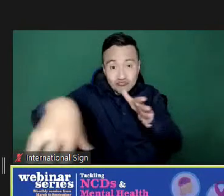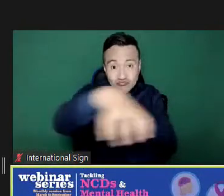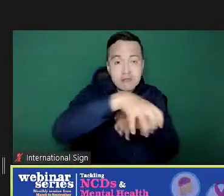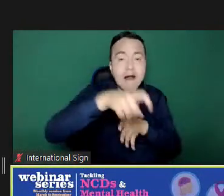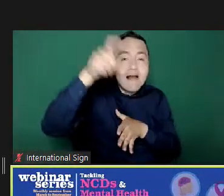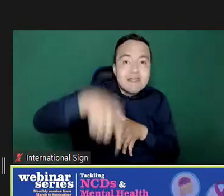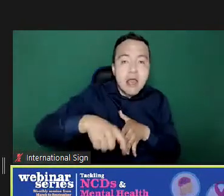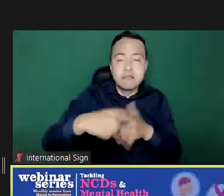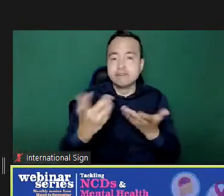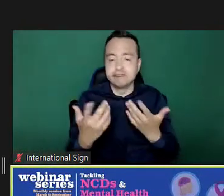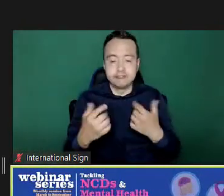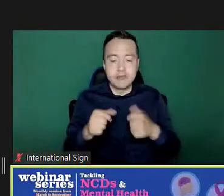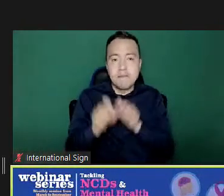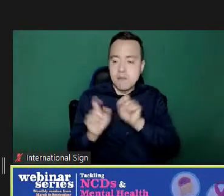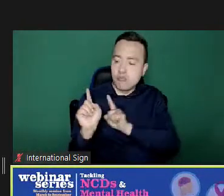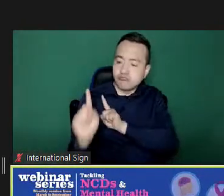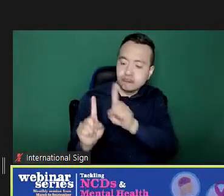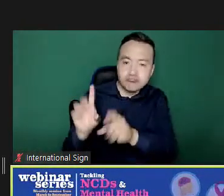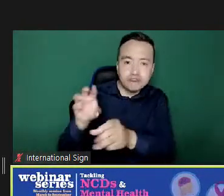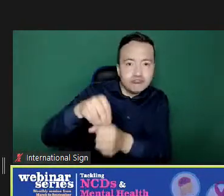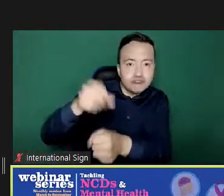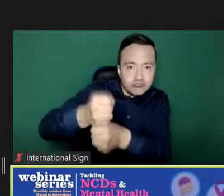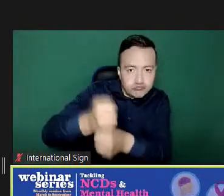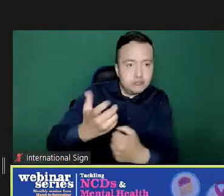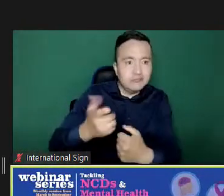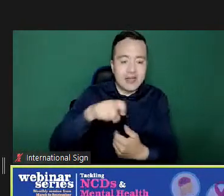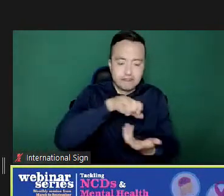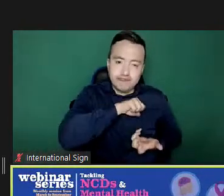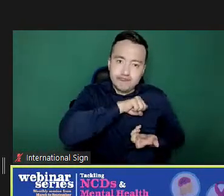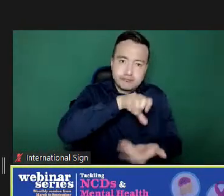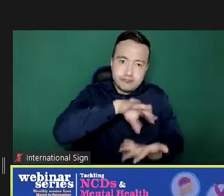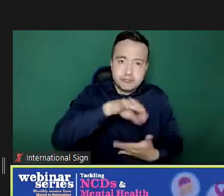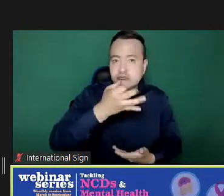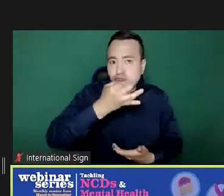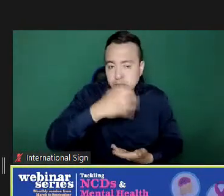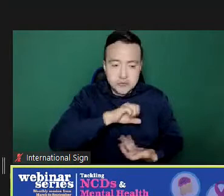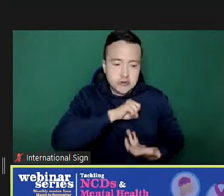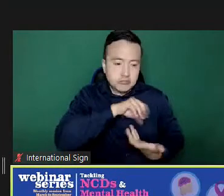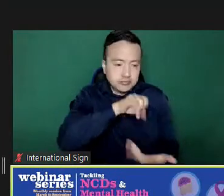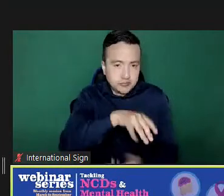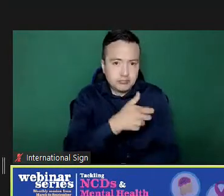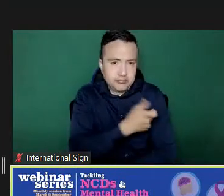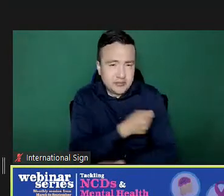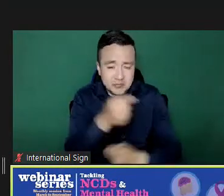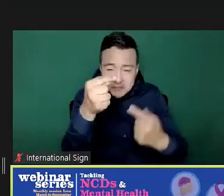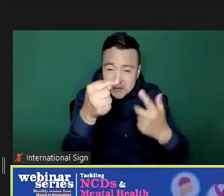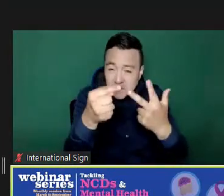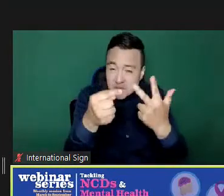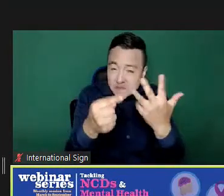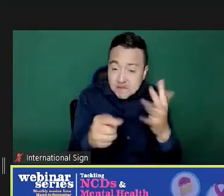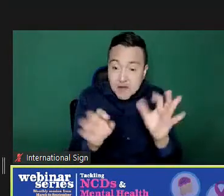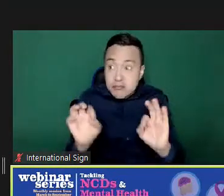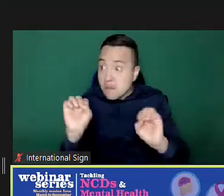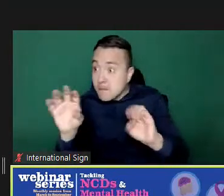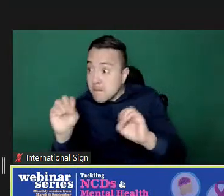technologies. And only in so doing can we actually achieve the desired model of care. Next slide.